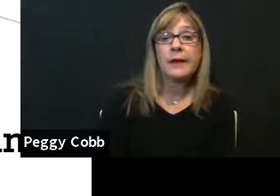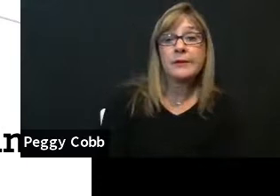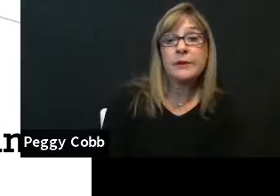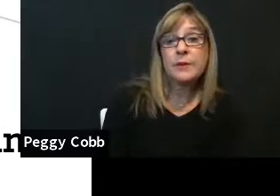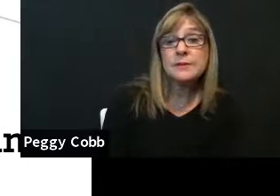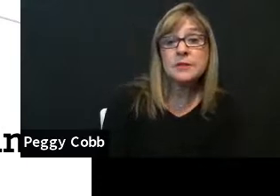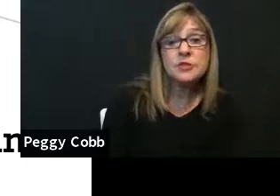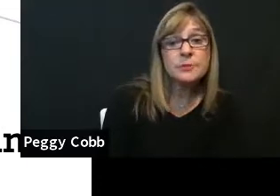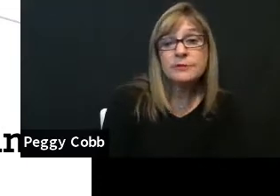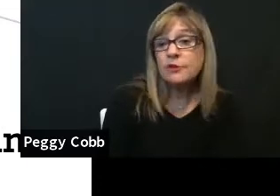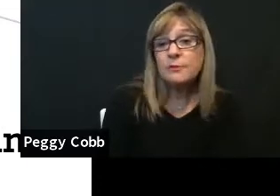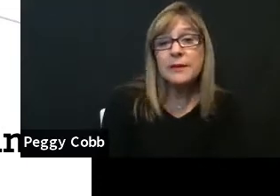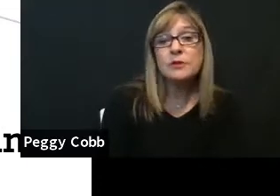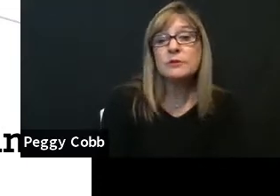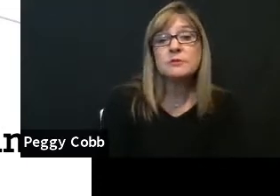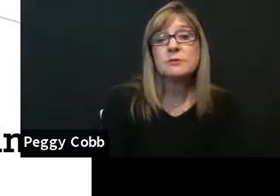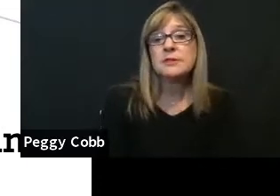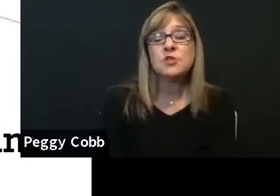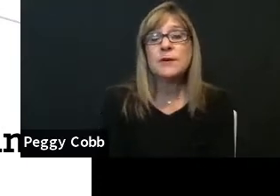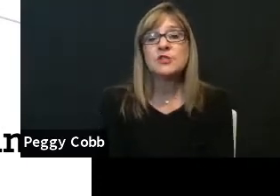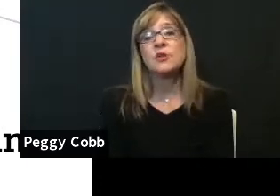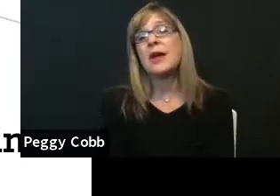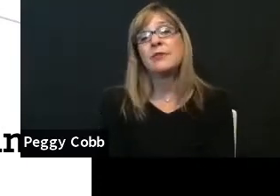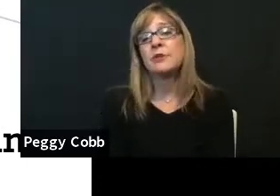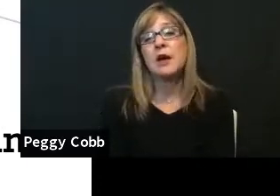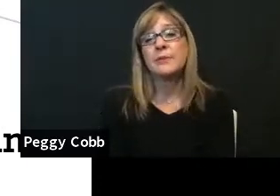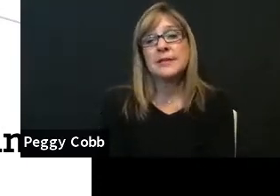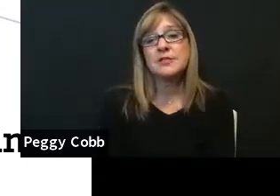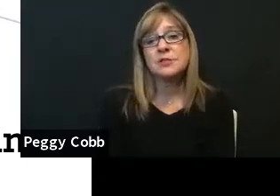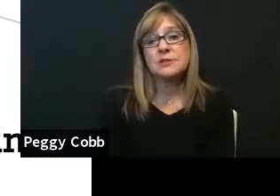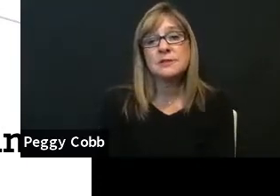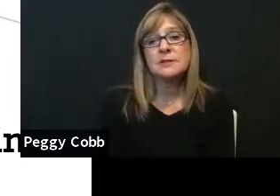Can I request an interpreter for a medical situation or other accommodations?